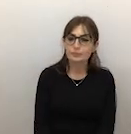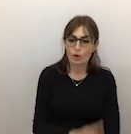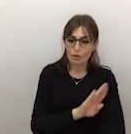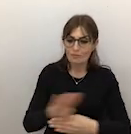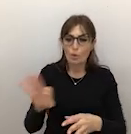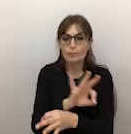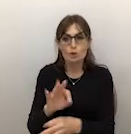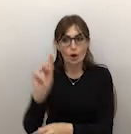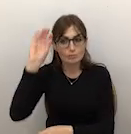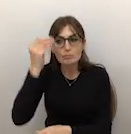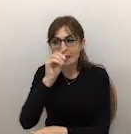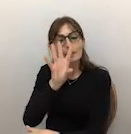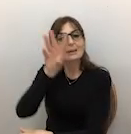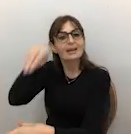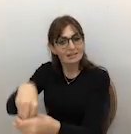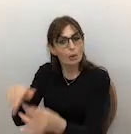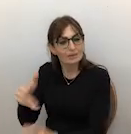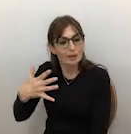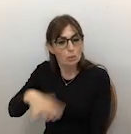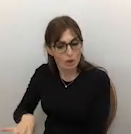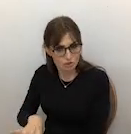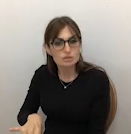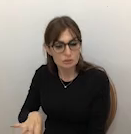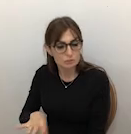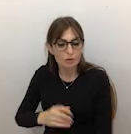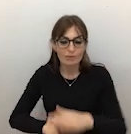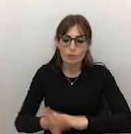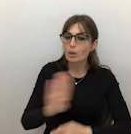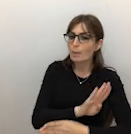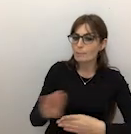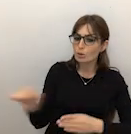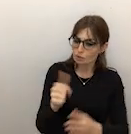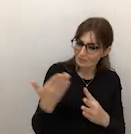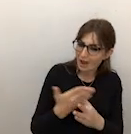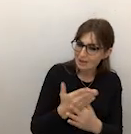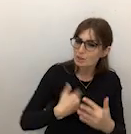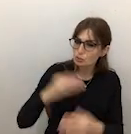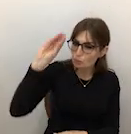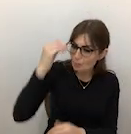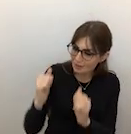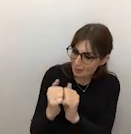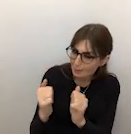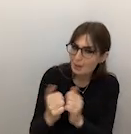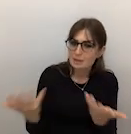of the committee can attend committee meetings should they choose. The full board should have access to the committee papers